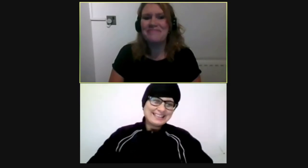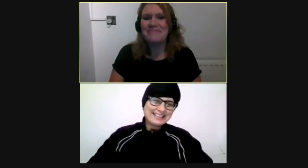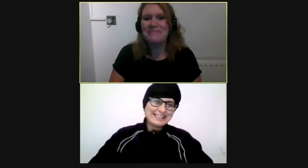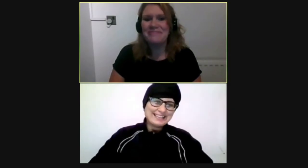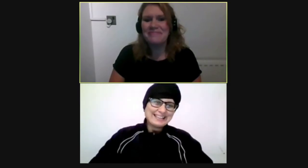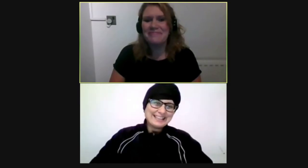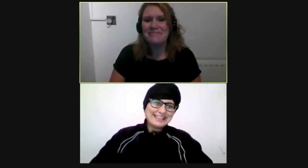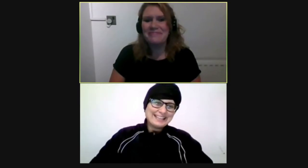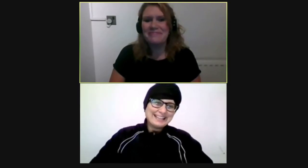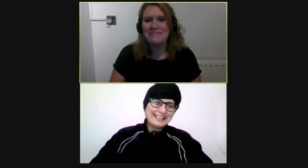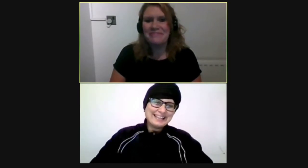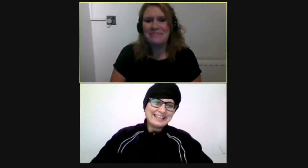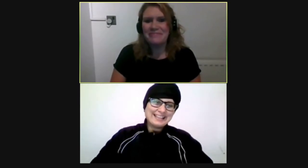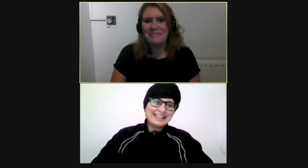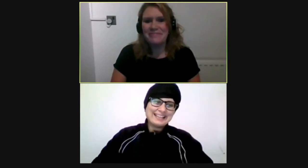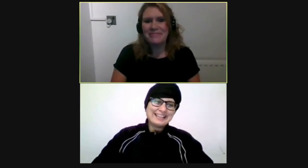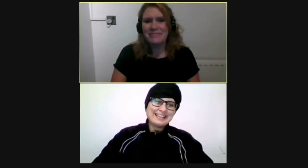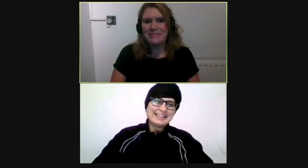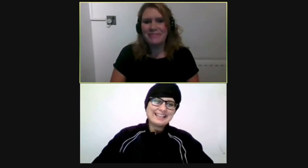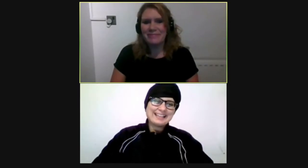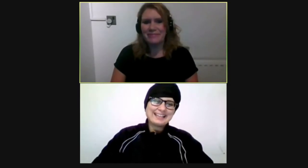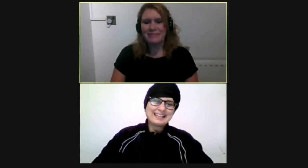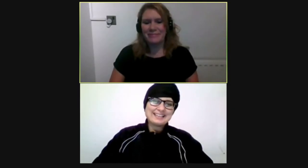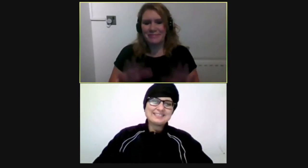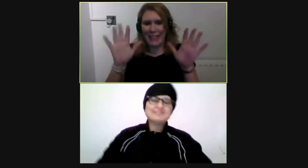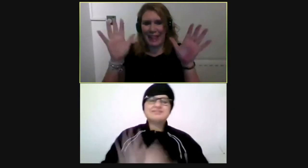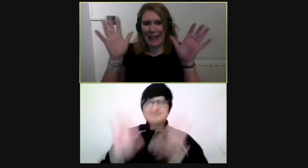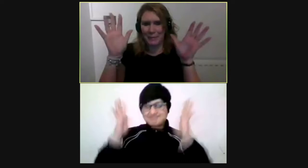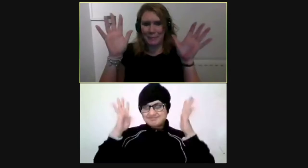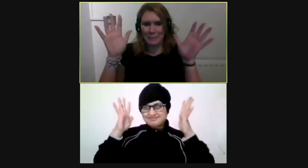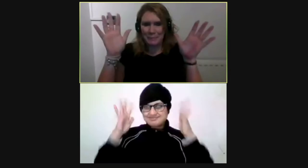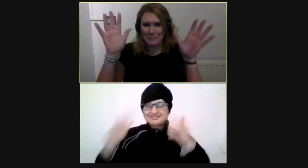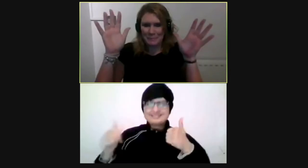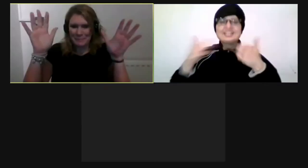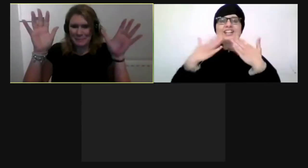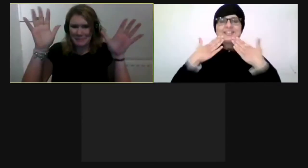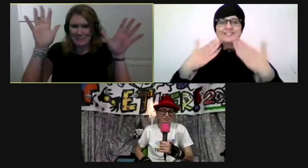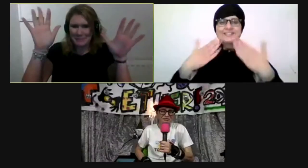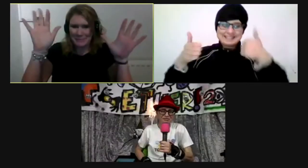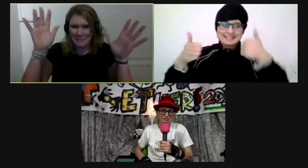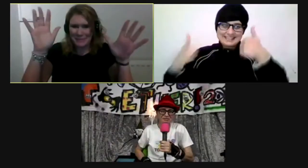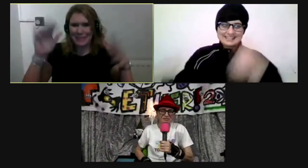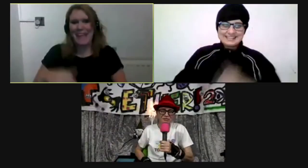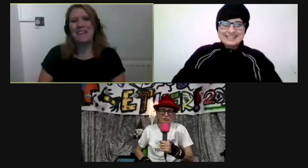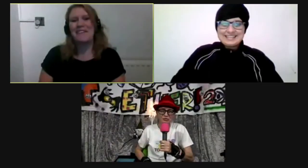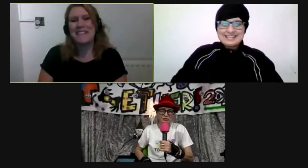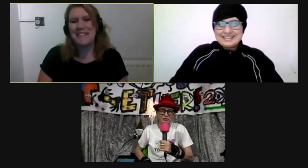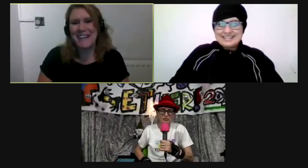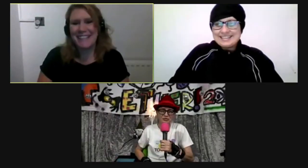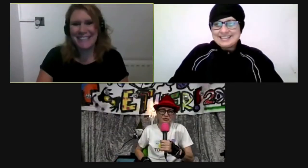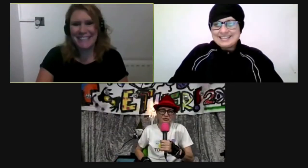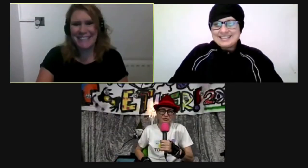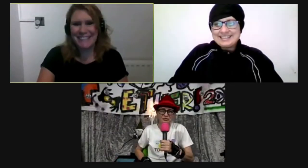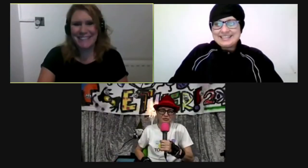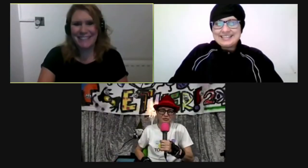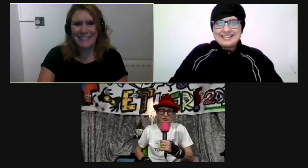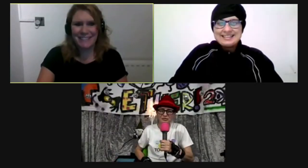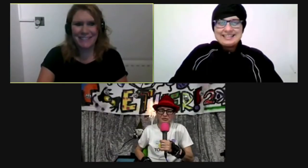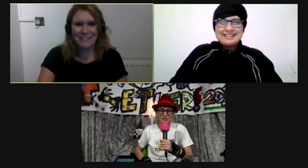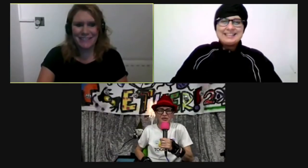Thank you ever so much.